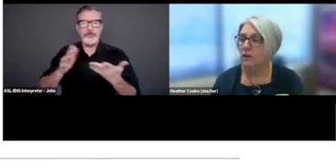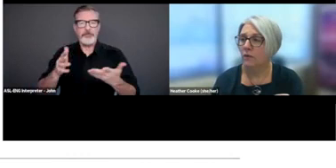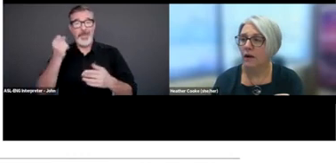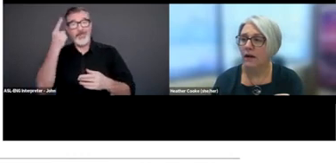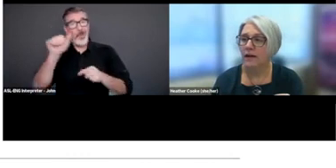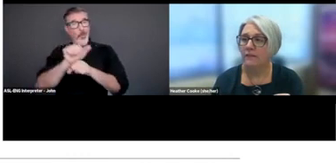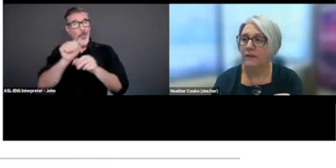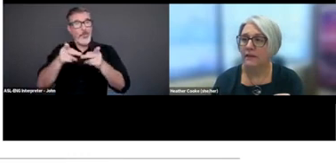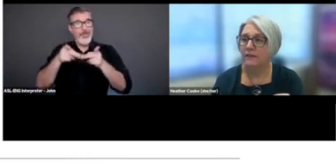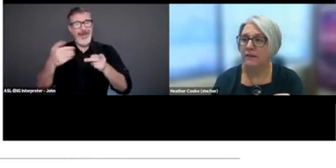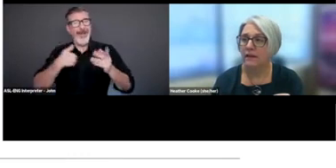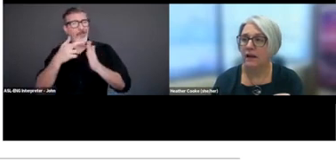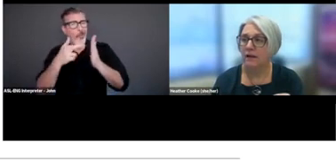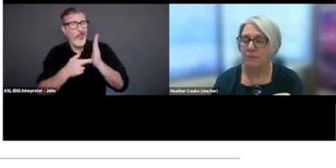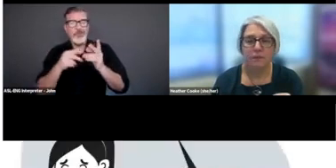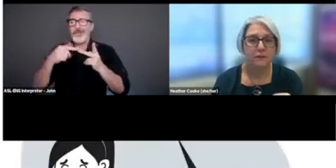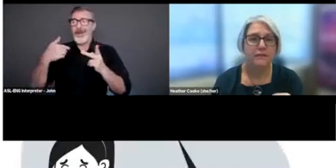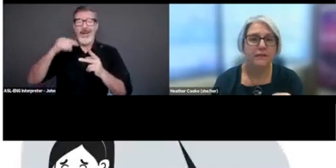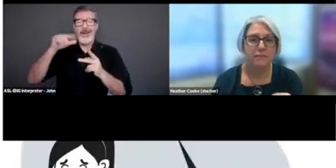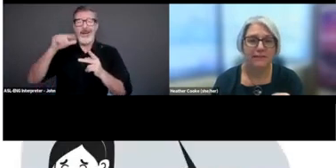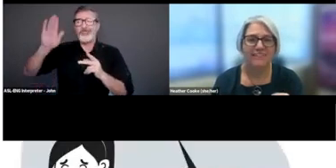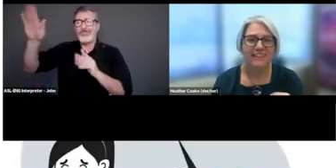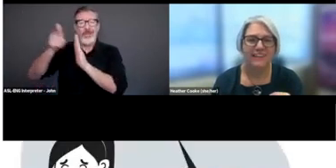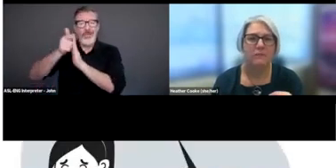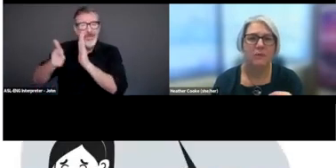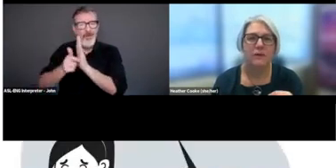So I spent 13 months exploring workplace incivility and